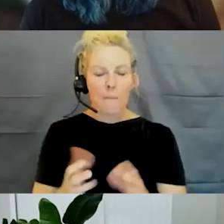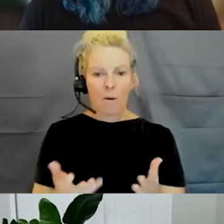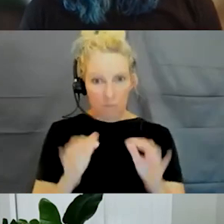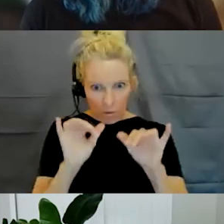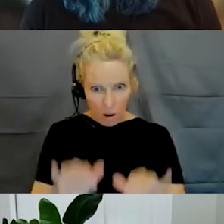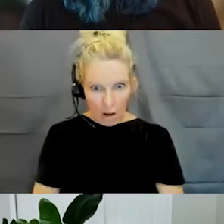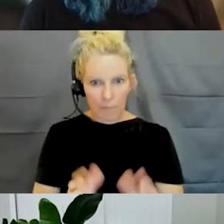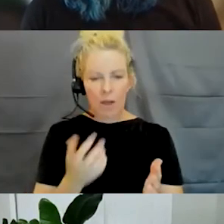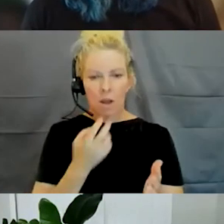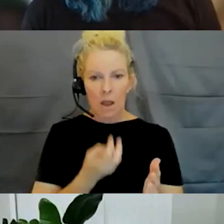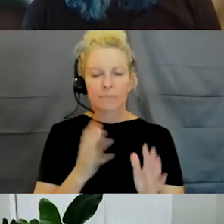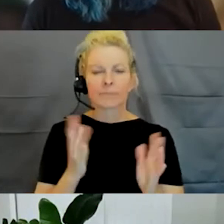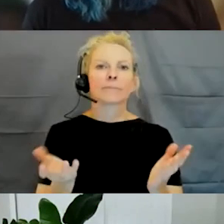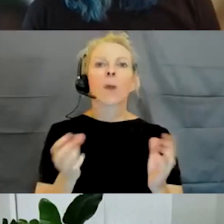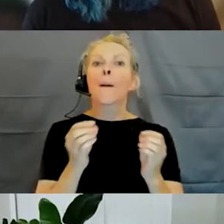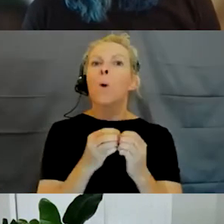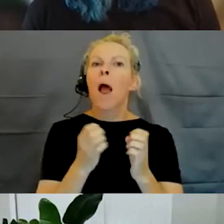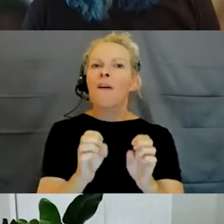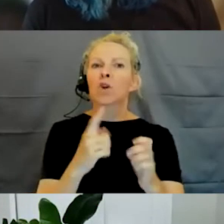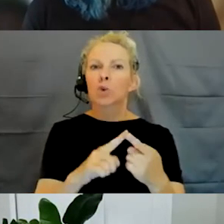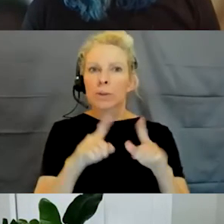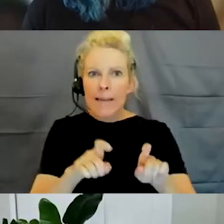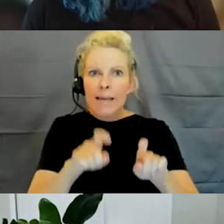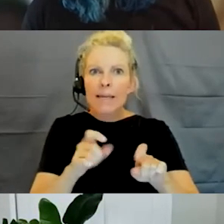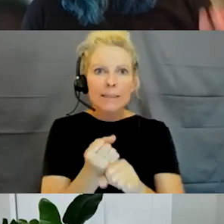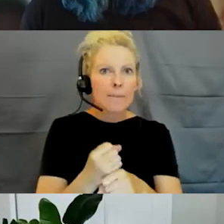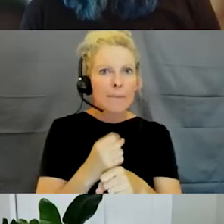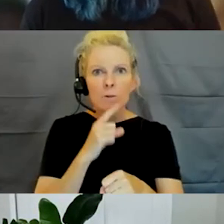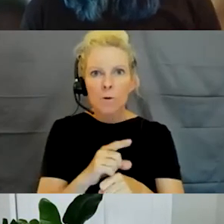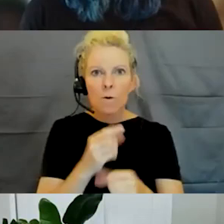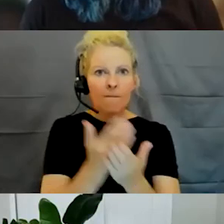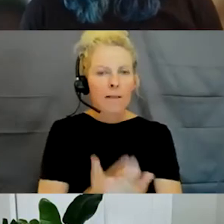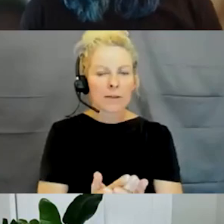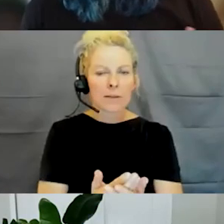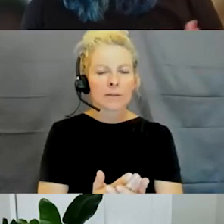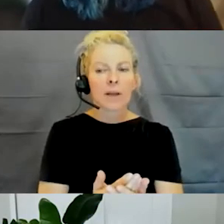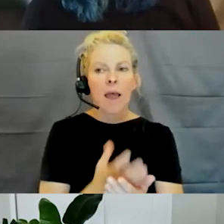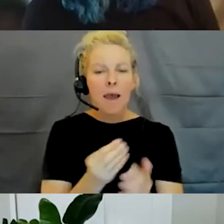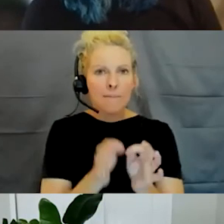take you more effort to test and make sure those things are valid and important and descriptive